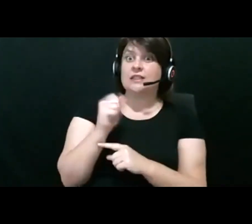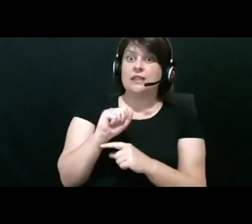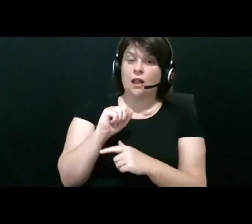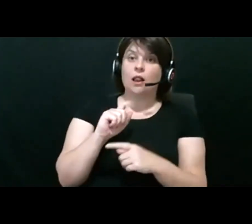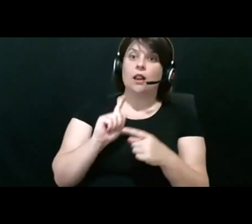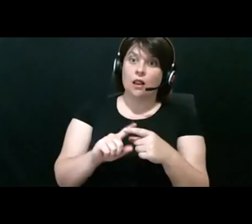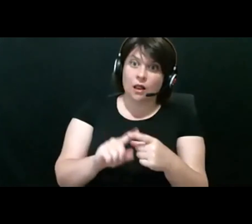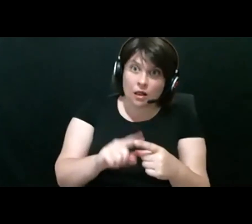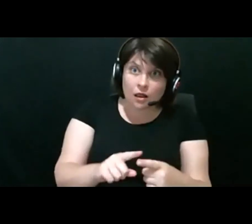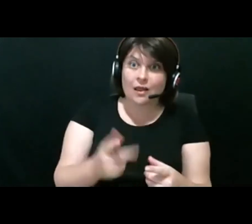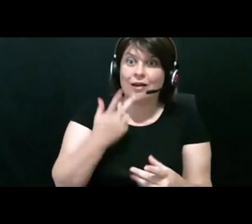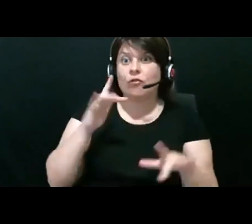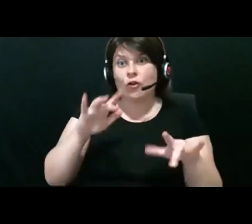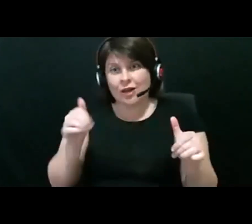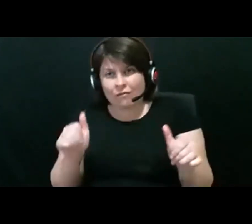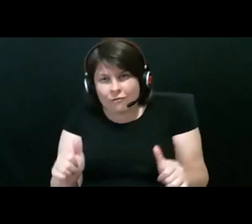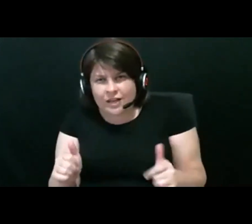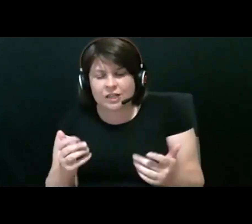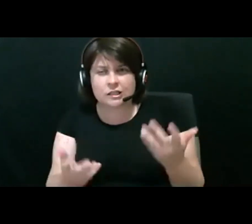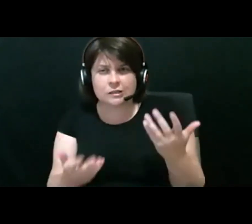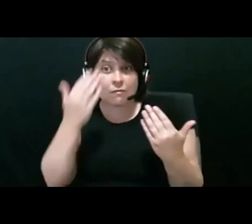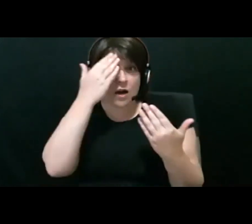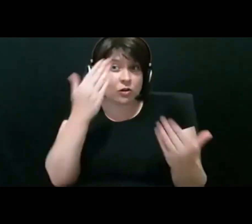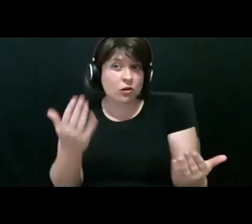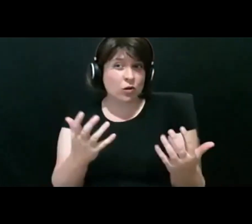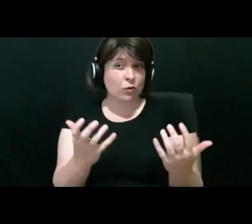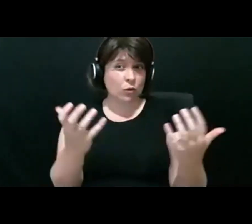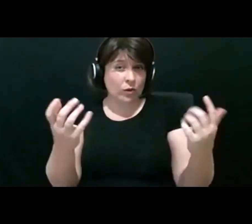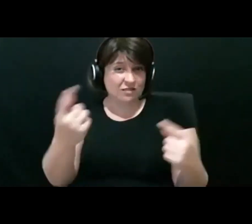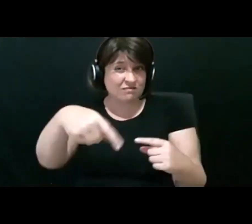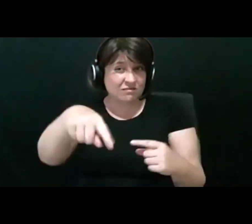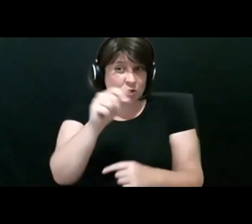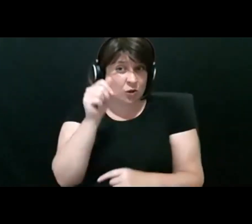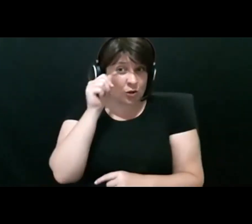We will just wait to see if anything comes up in chat there about that.